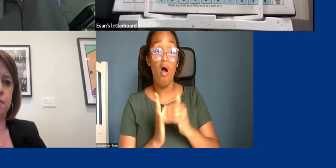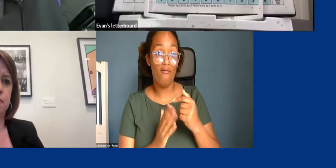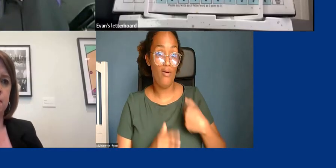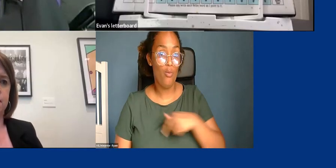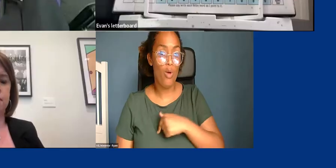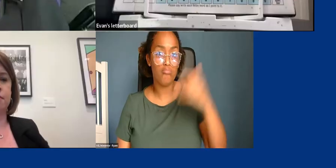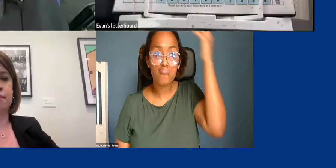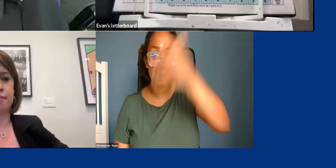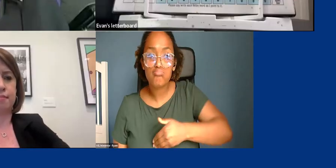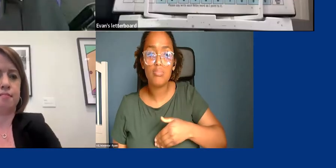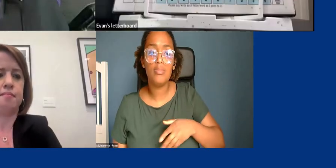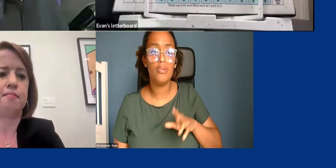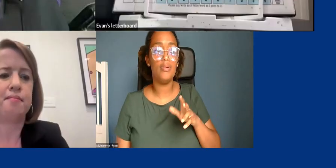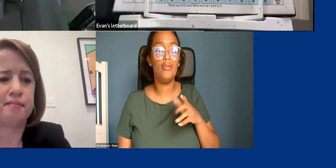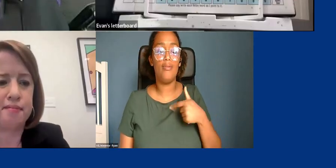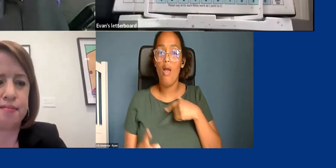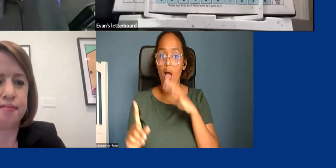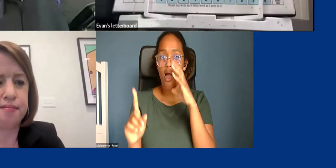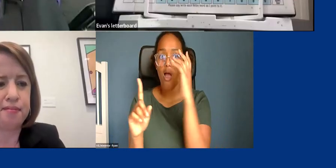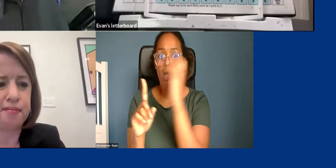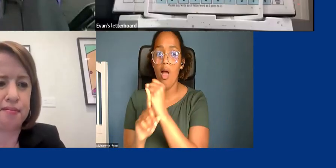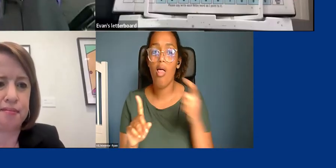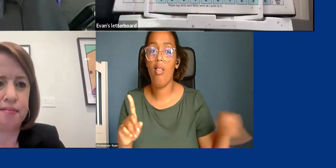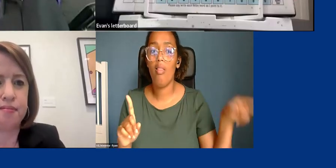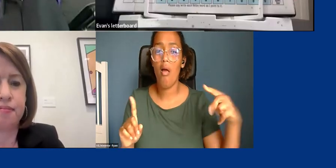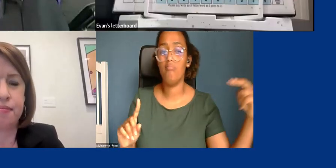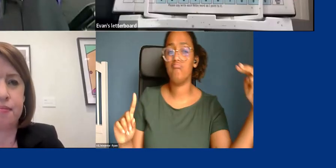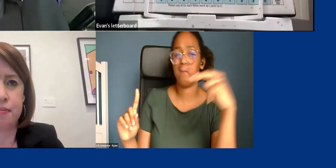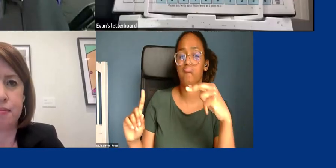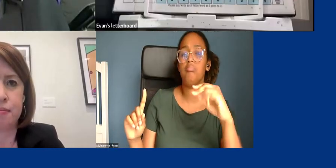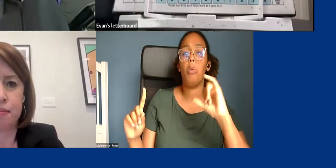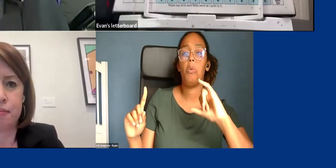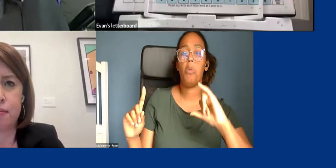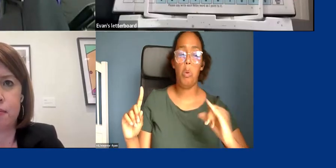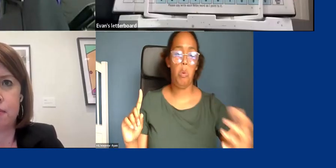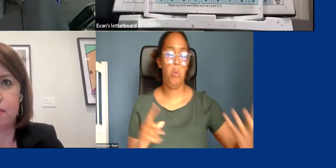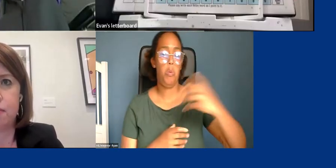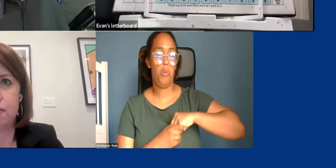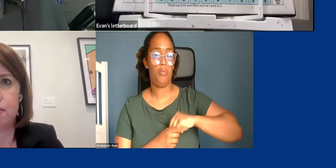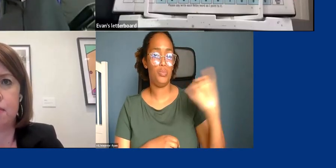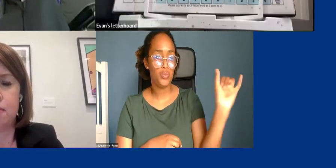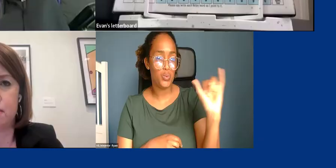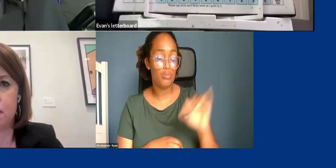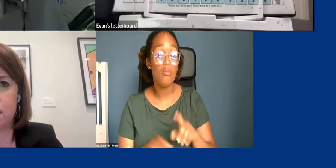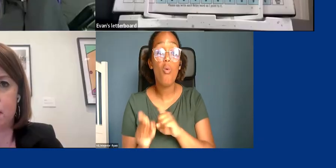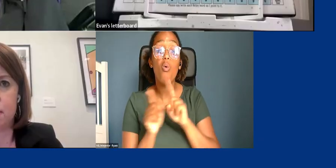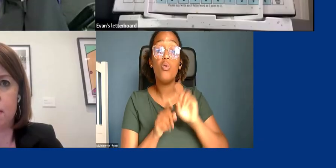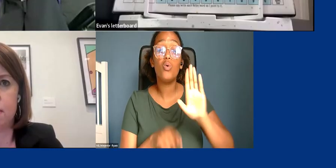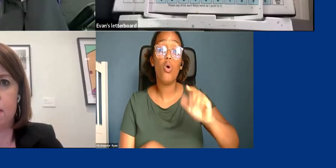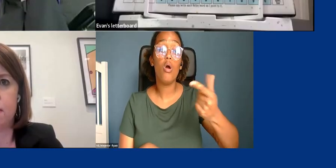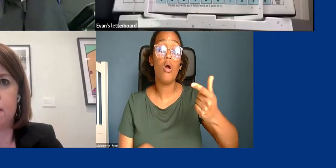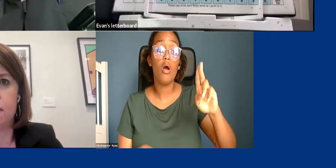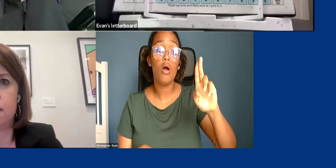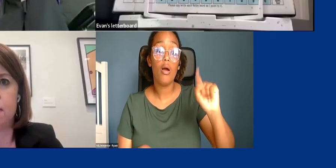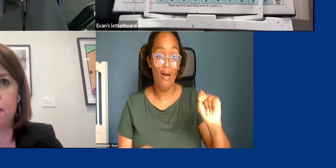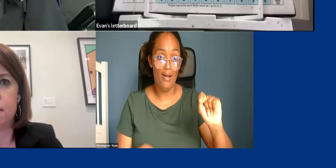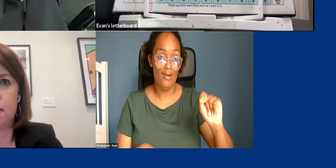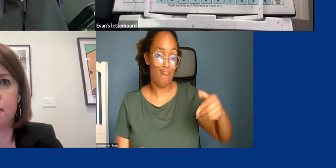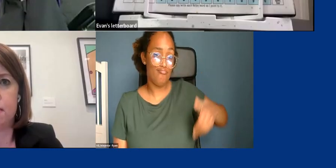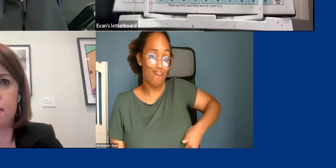Ultimately, your gut feeling is your most important tool. If something feels off, it usually is.